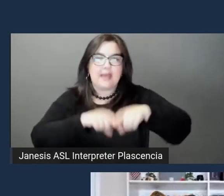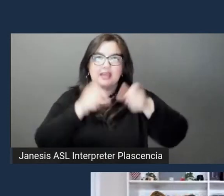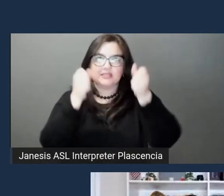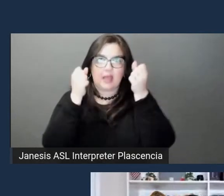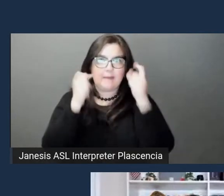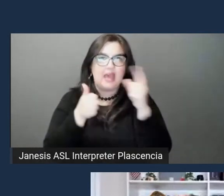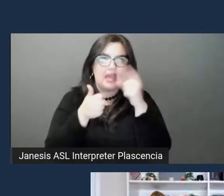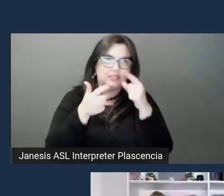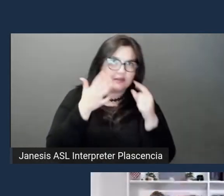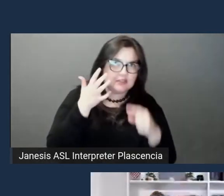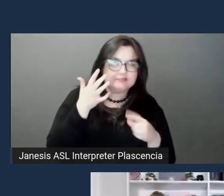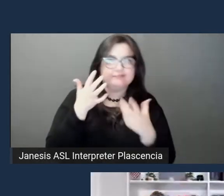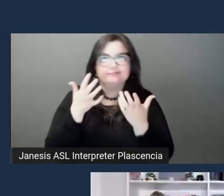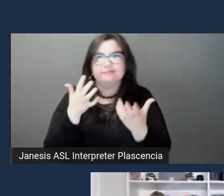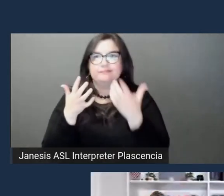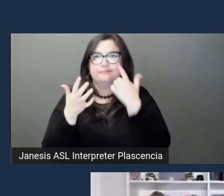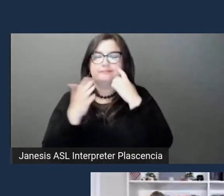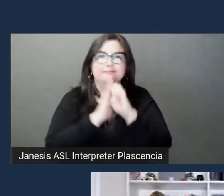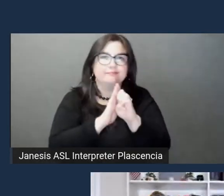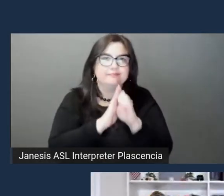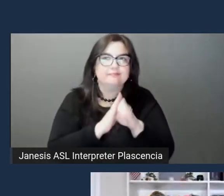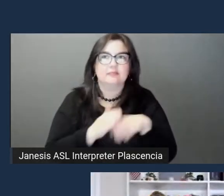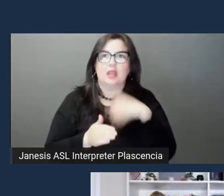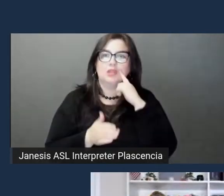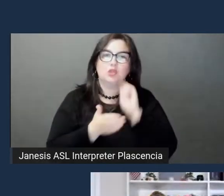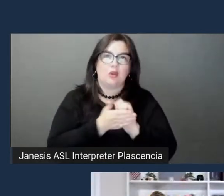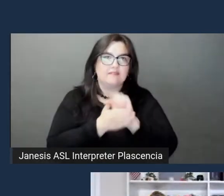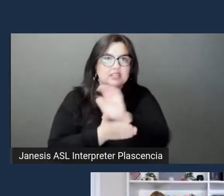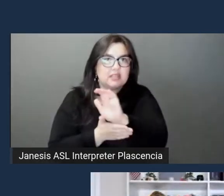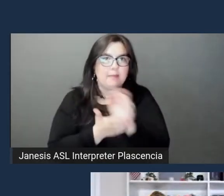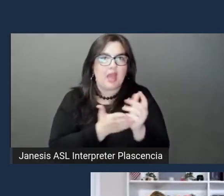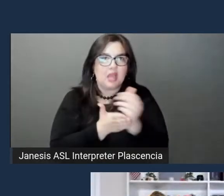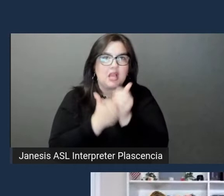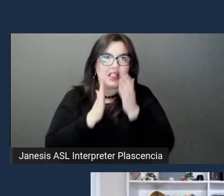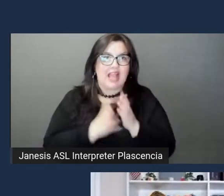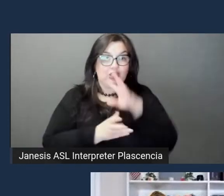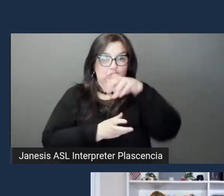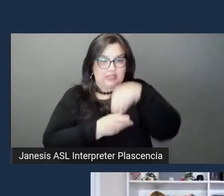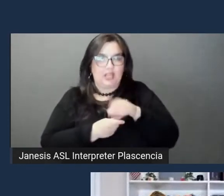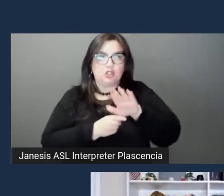'cause you're deploying a Collector in your environment and the Collector is going to go scan